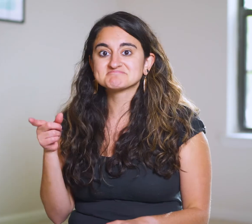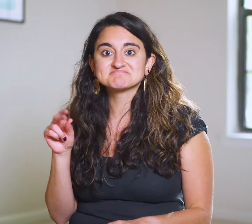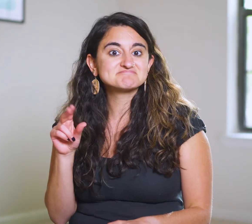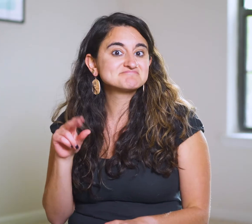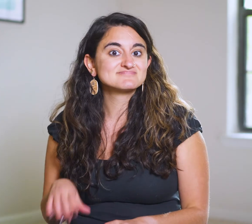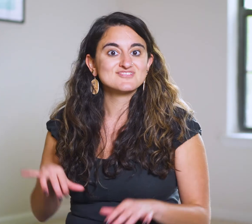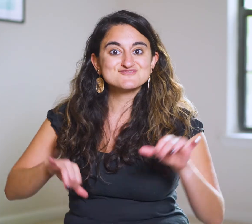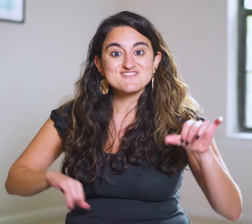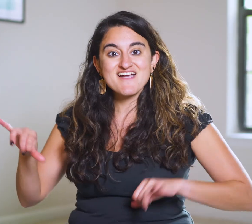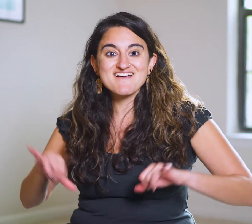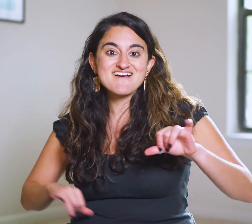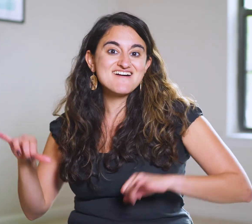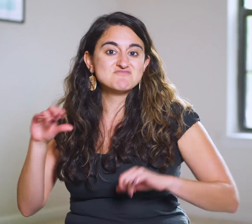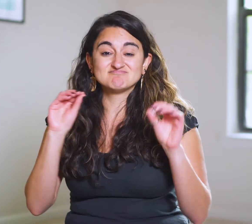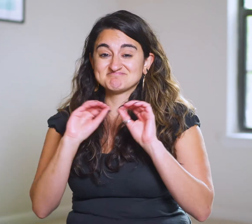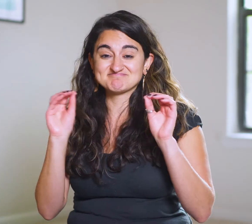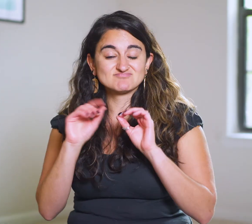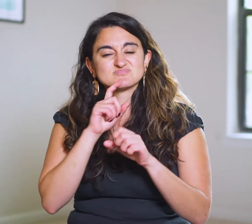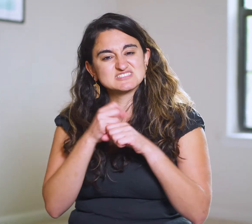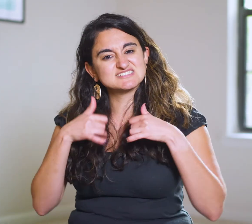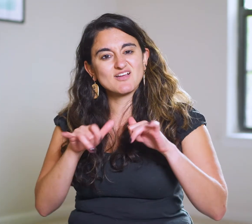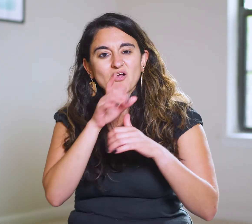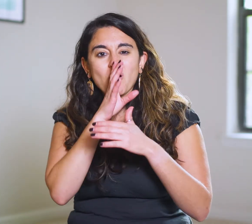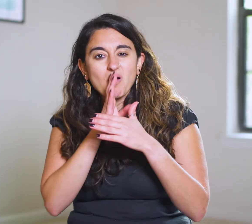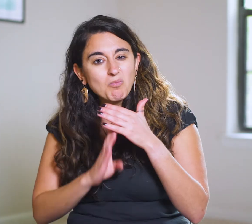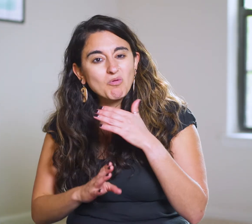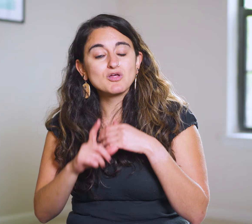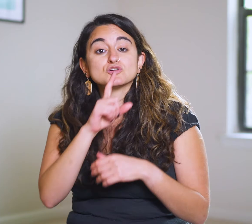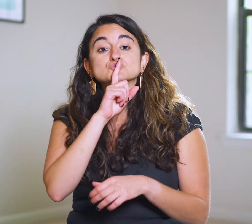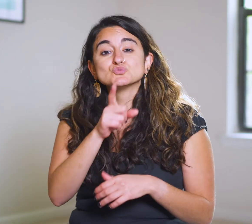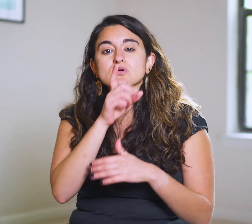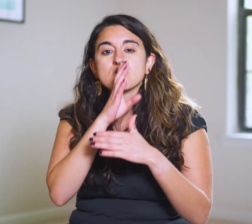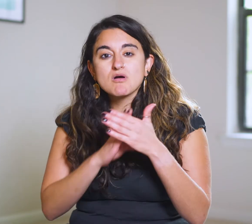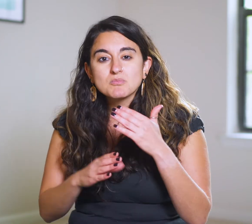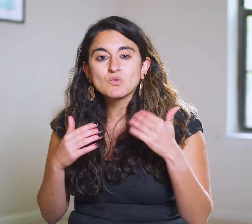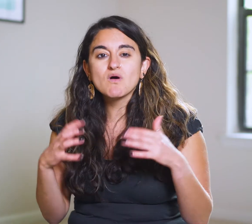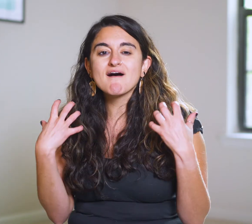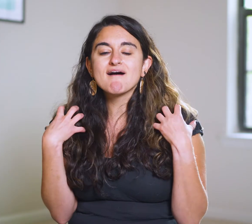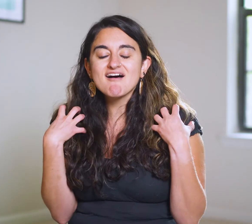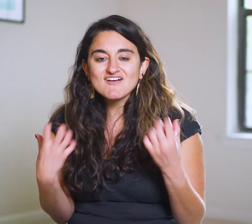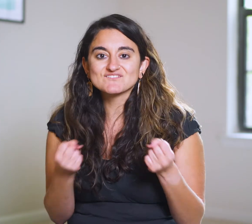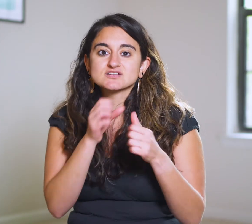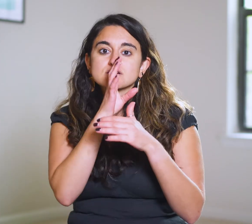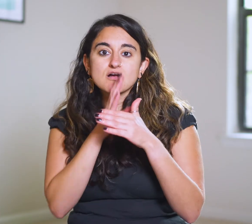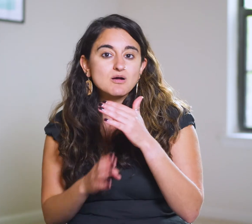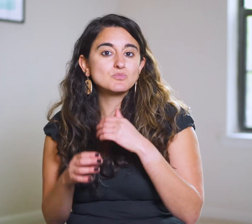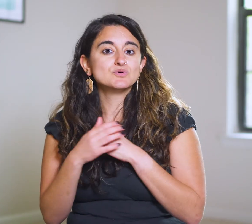and show it off or pull out any false humility. True humility is confident humility—